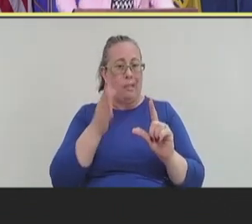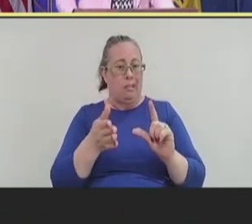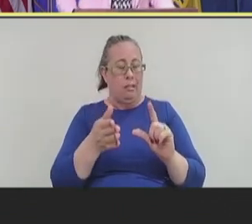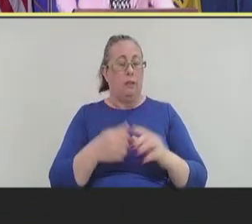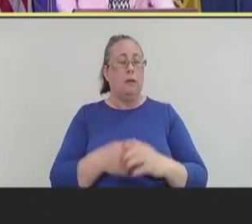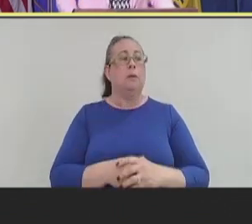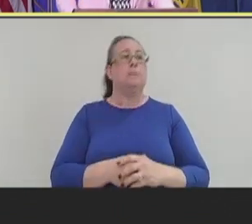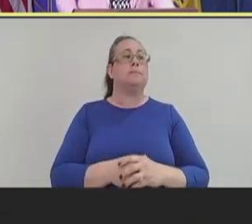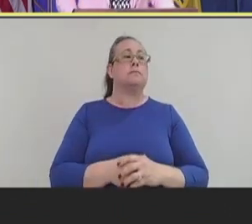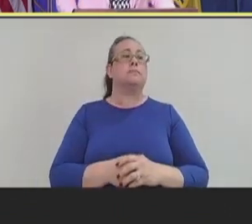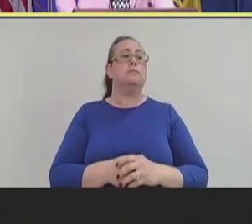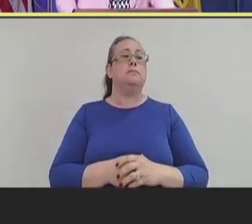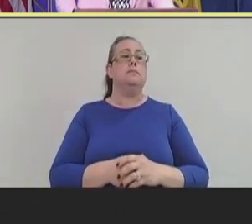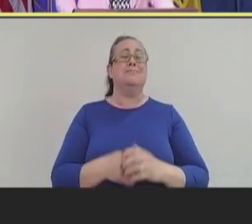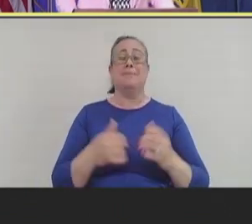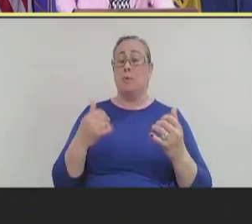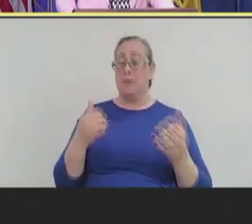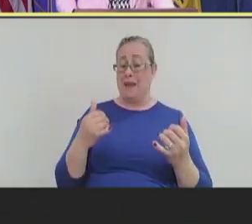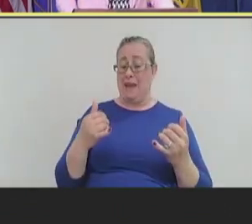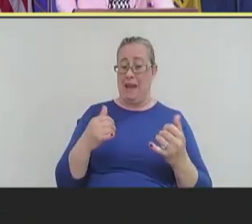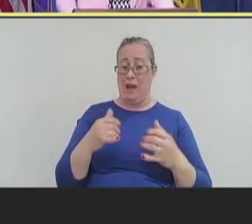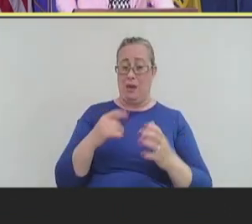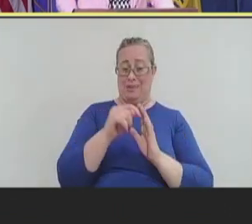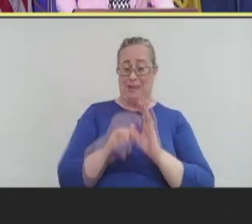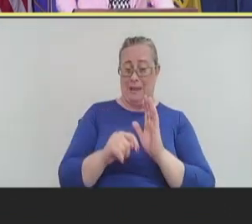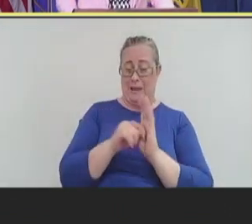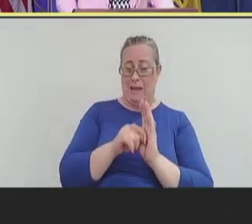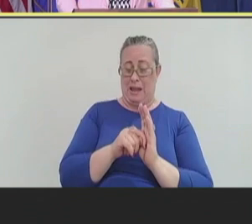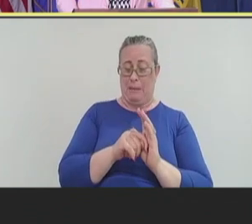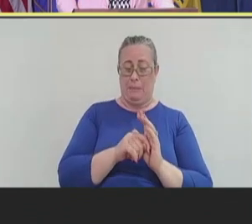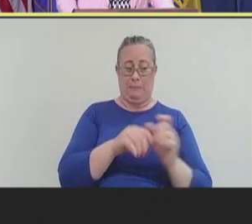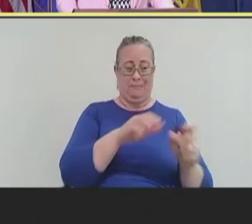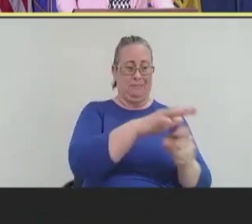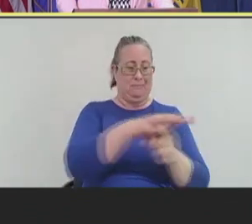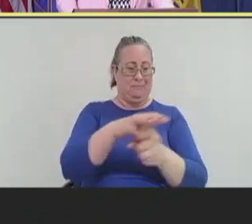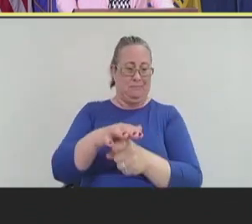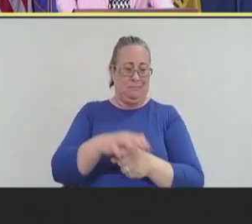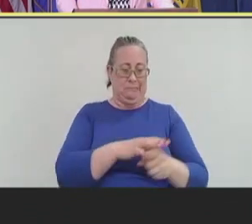facing a point in time where jurisdictions are questioning what resources they're going to have